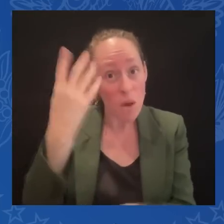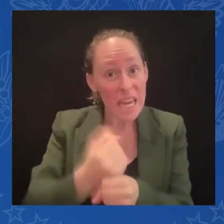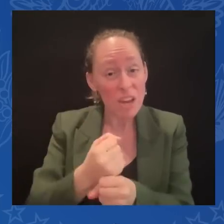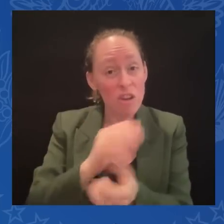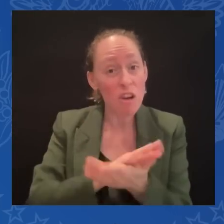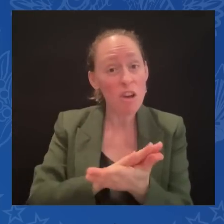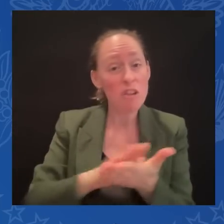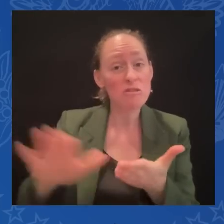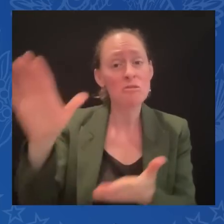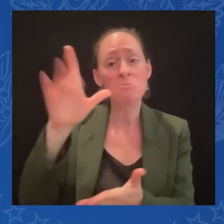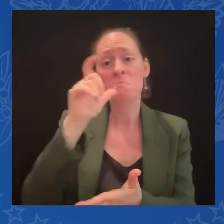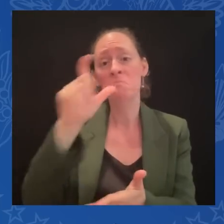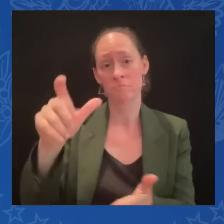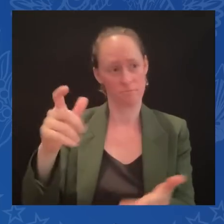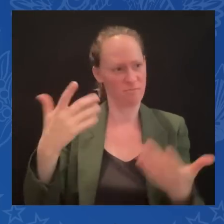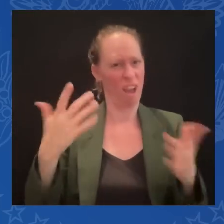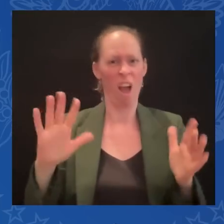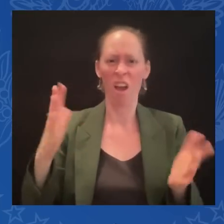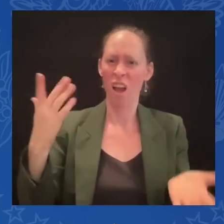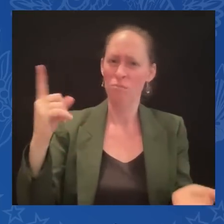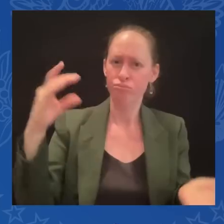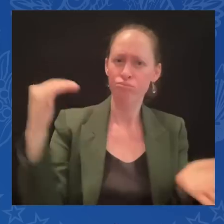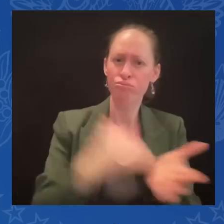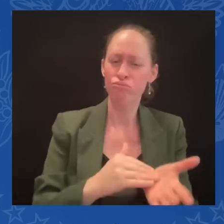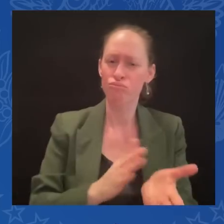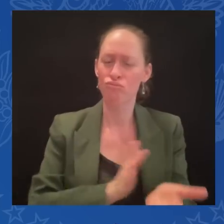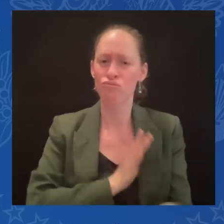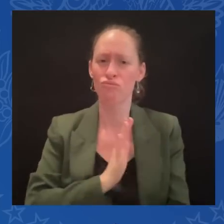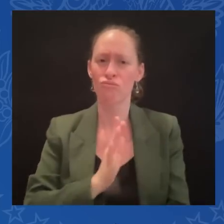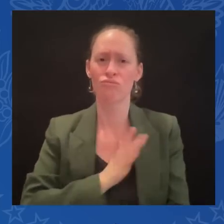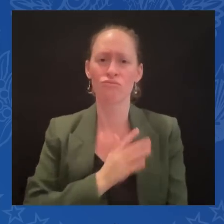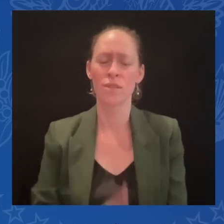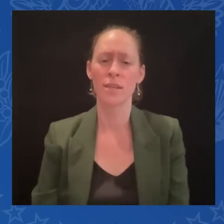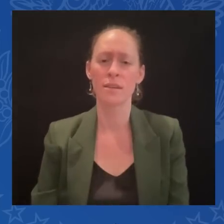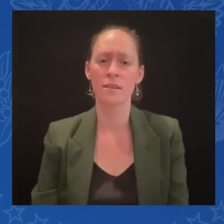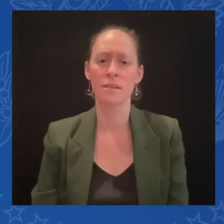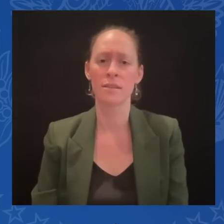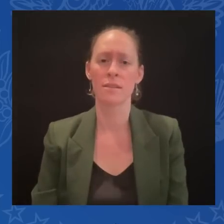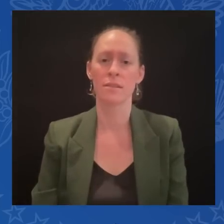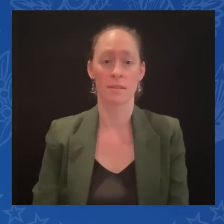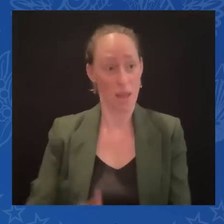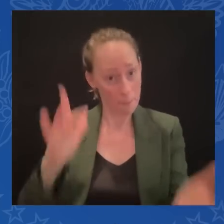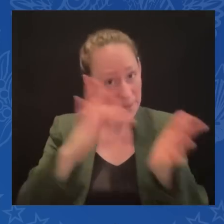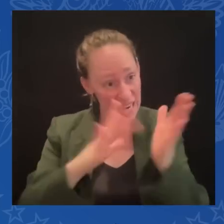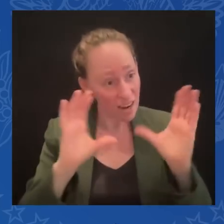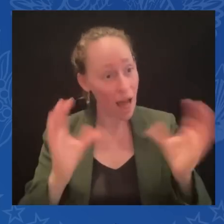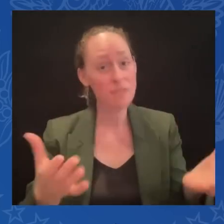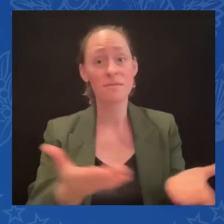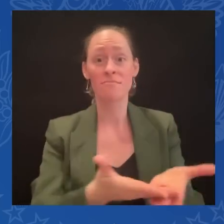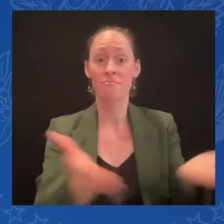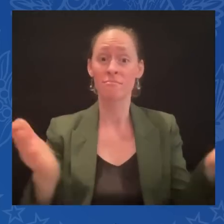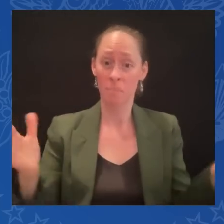The middle class -- the middle class -- this is a gamechanger, where Investing in America agenda